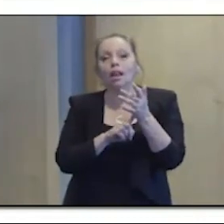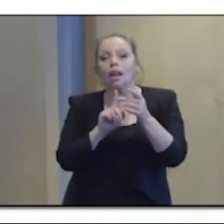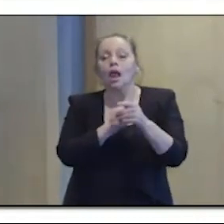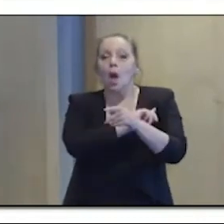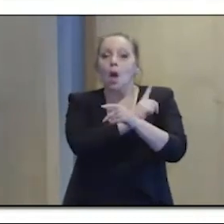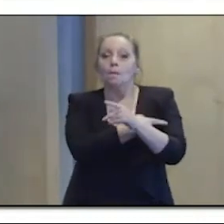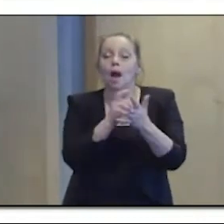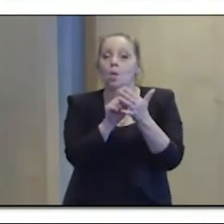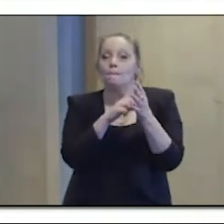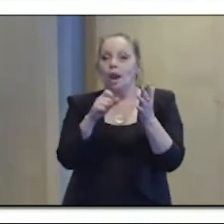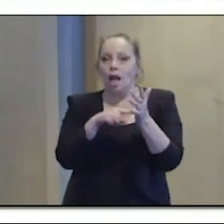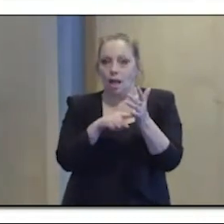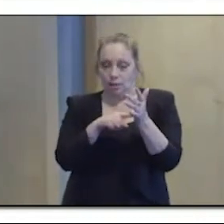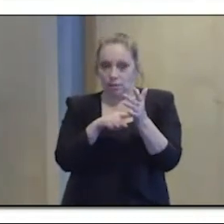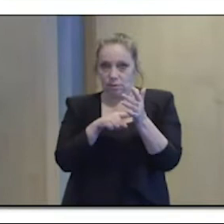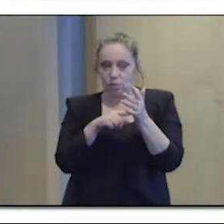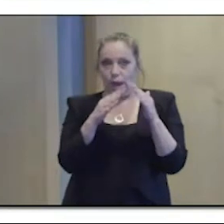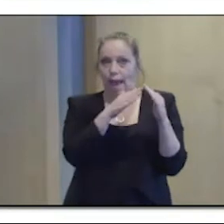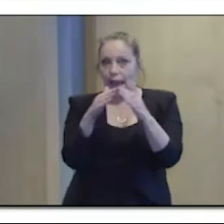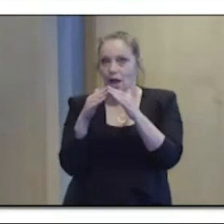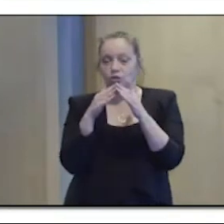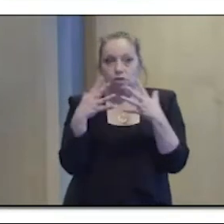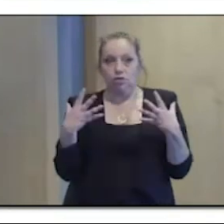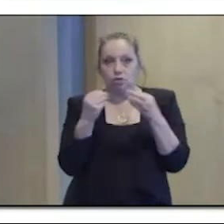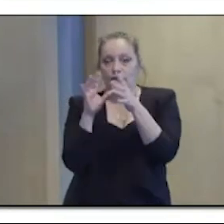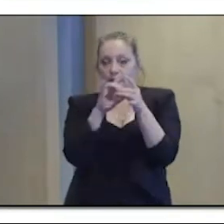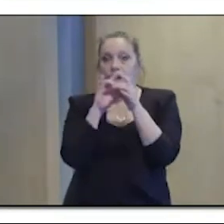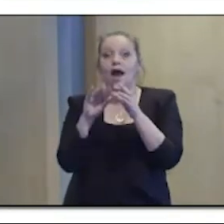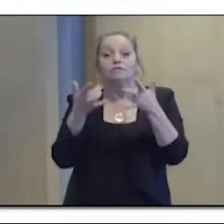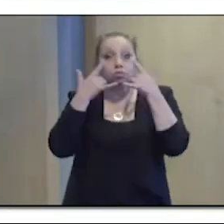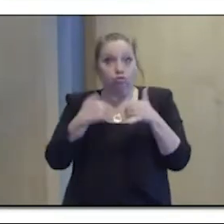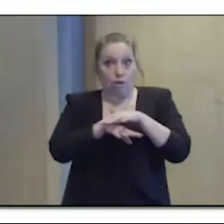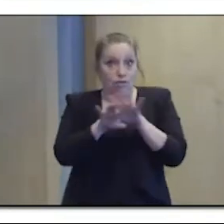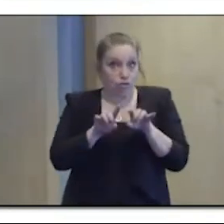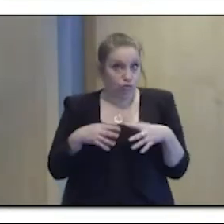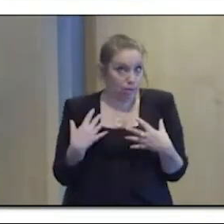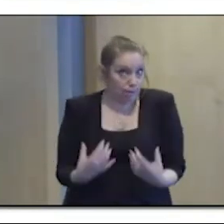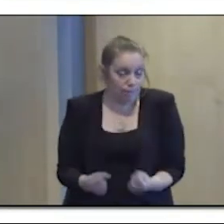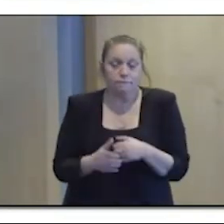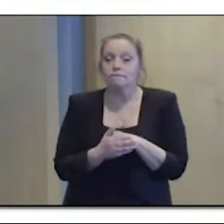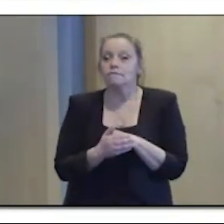aggregated together. There's a number of trials going on in Australia and a virtual power plant